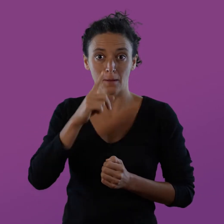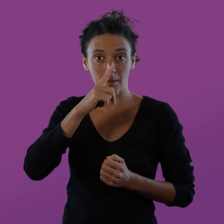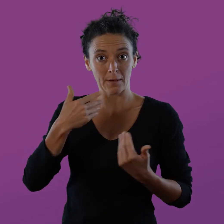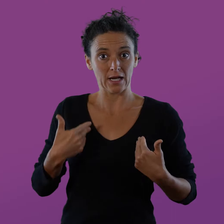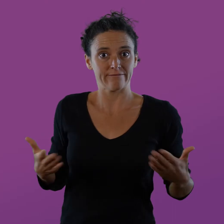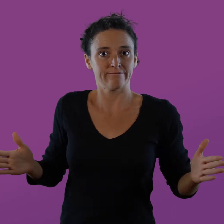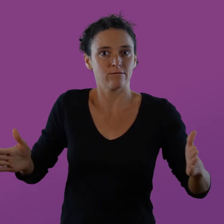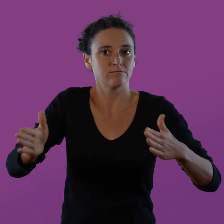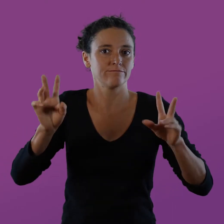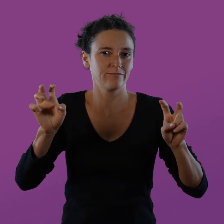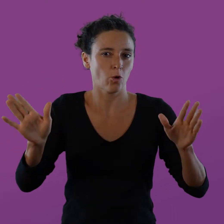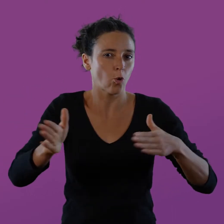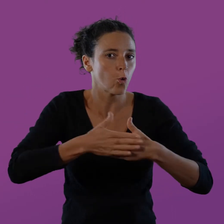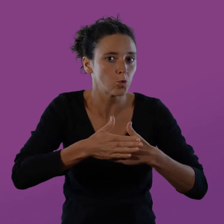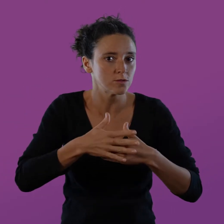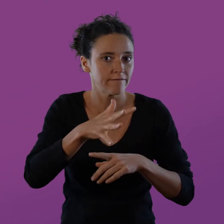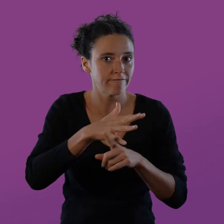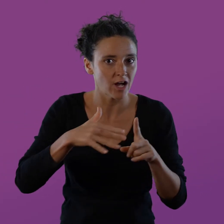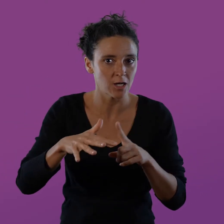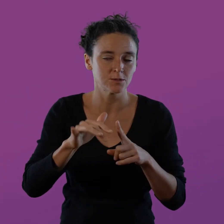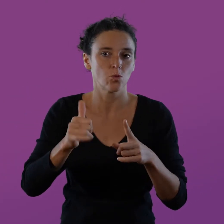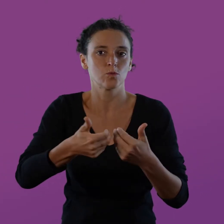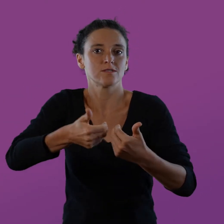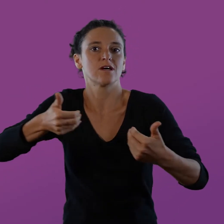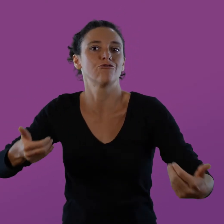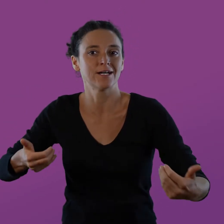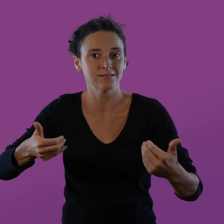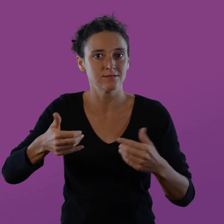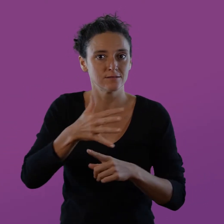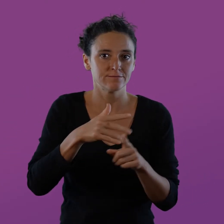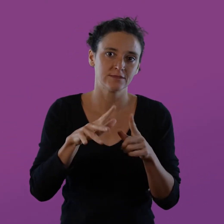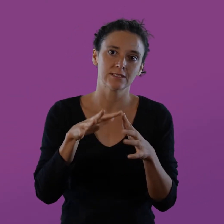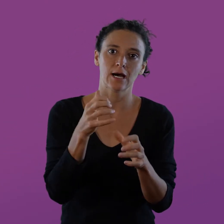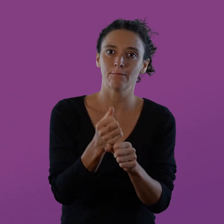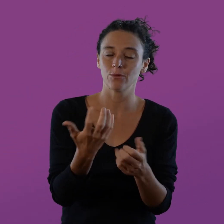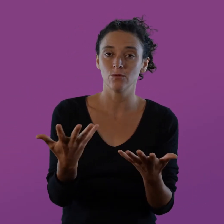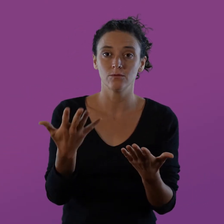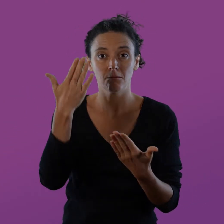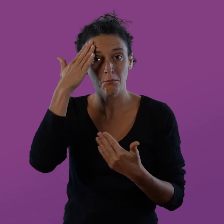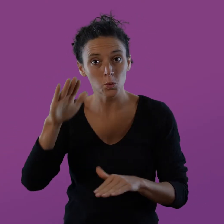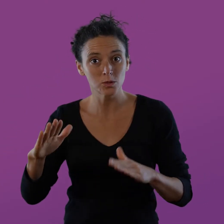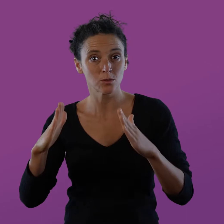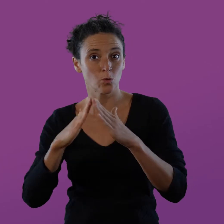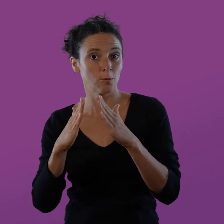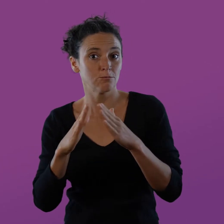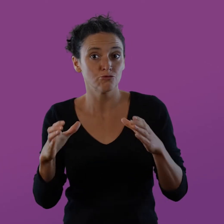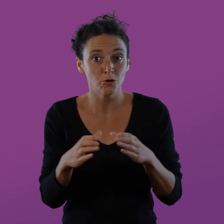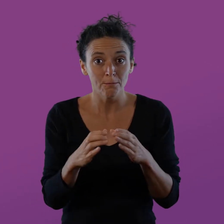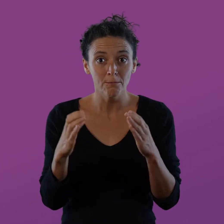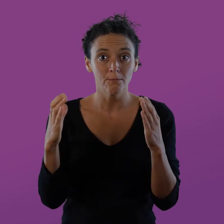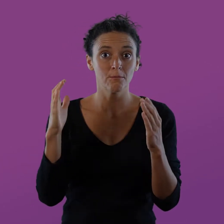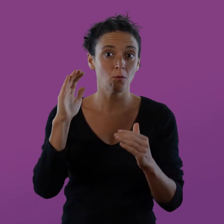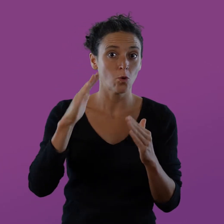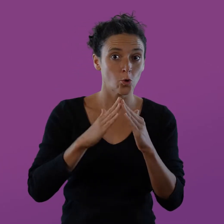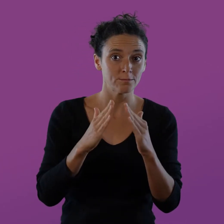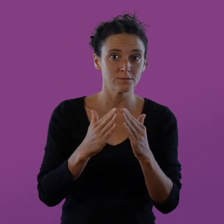People in more closed environments, segregated institutional settings - (such as prisons) and congregate residential settings -